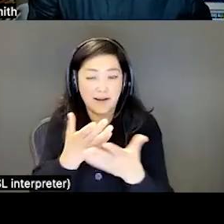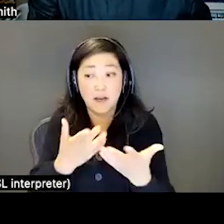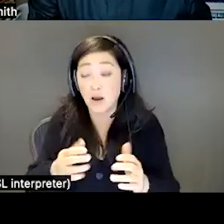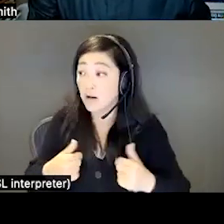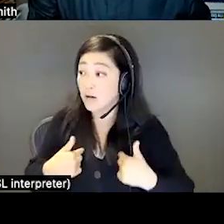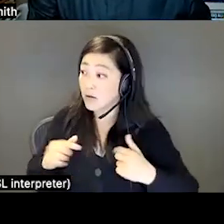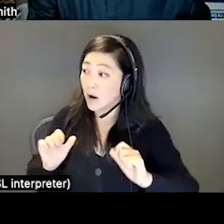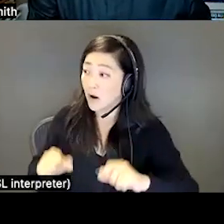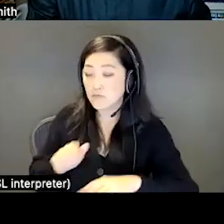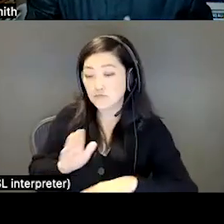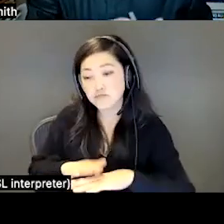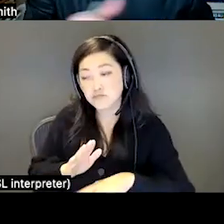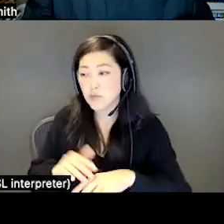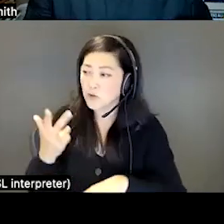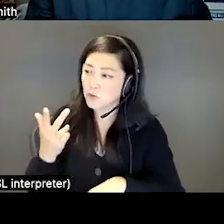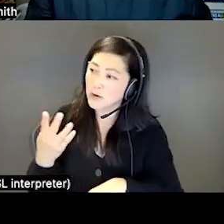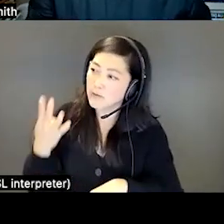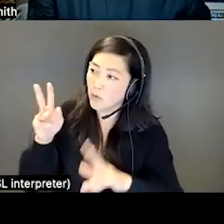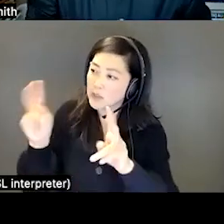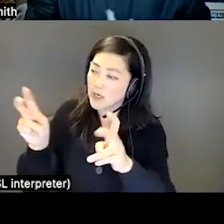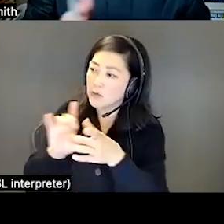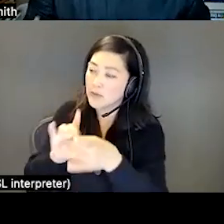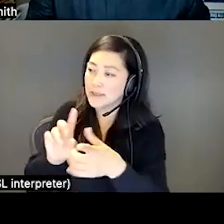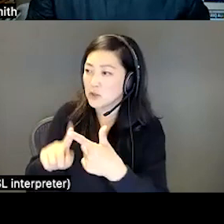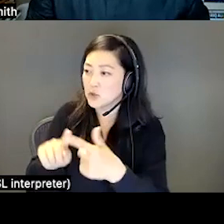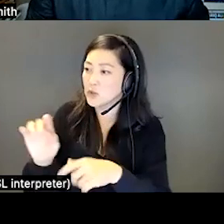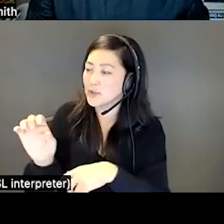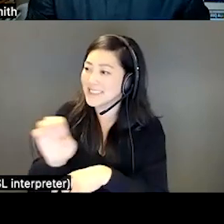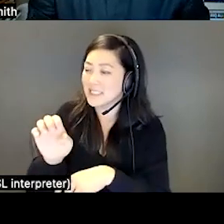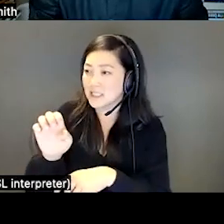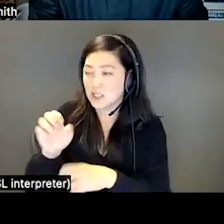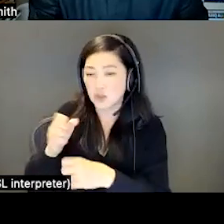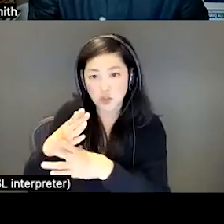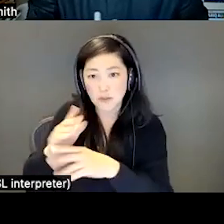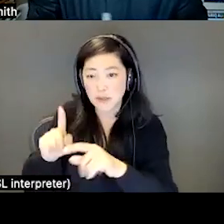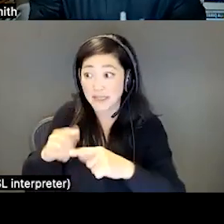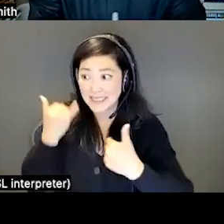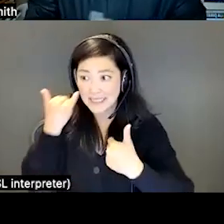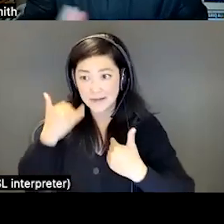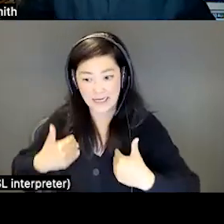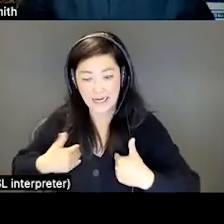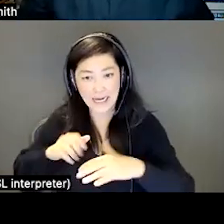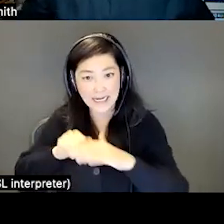titles on East Germany, but actually, if I had access to a load of qualifiers, I would be able